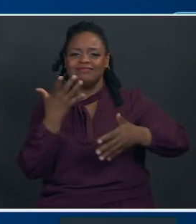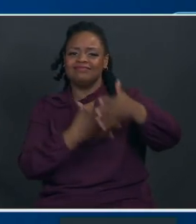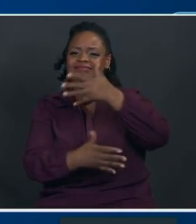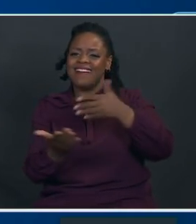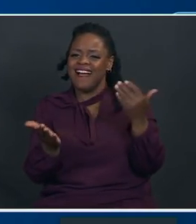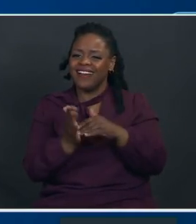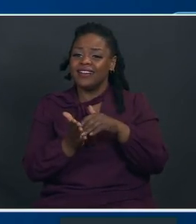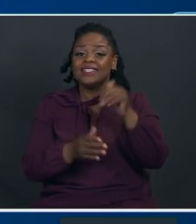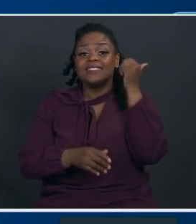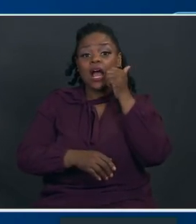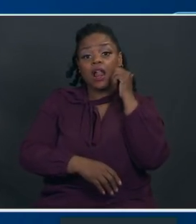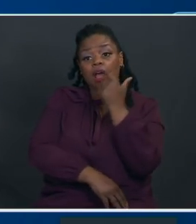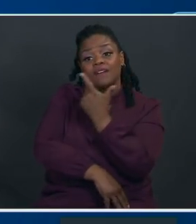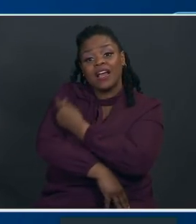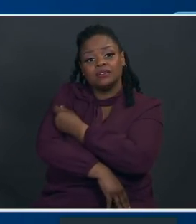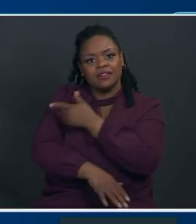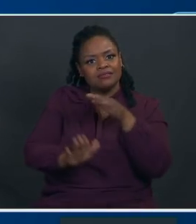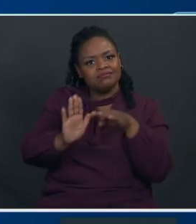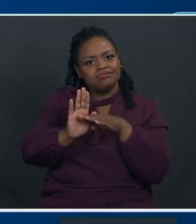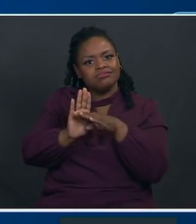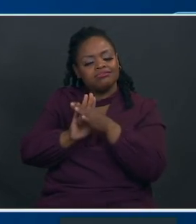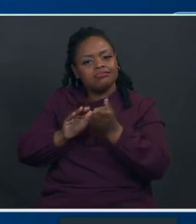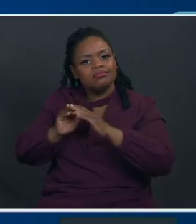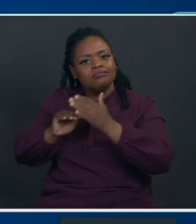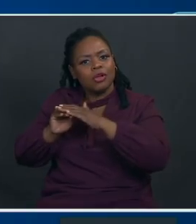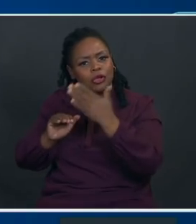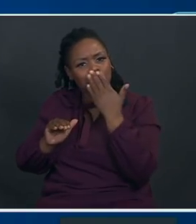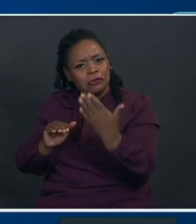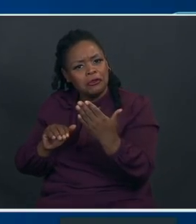to more than 1.6 million doses per day over the past week.